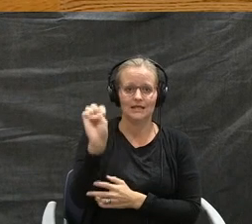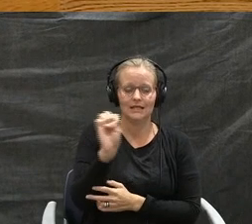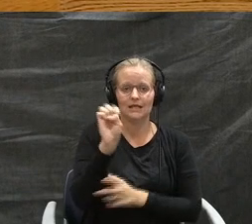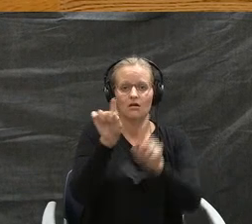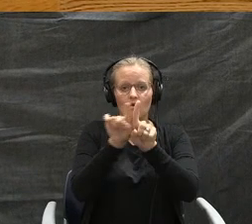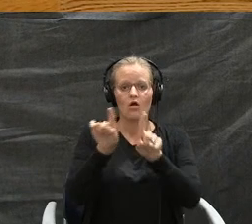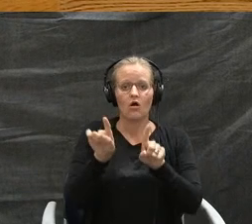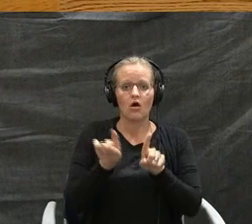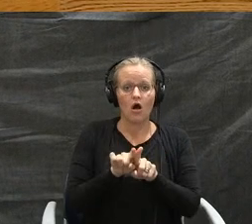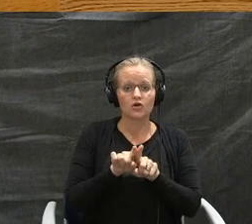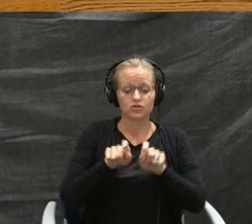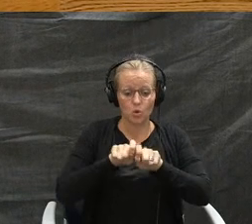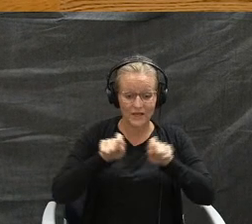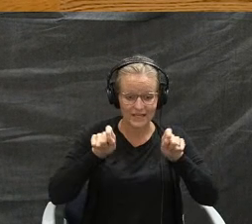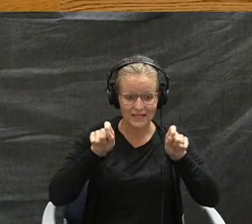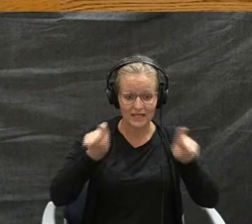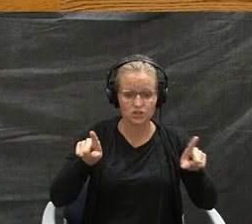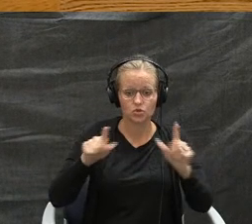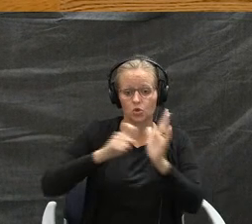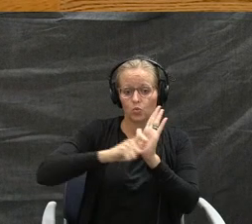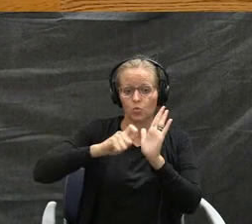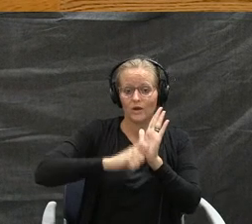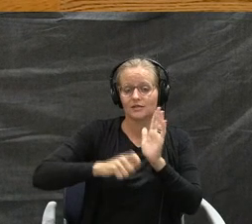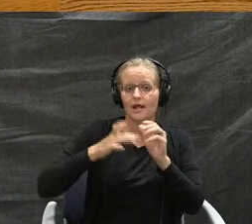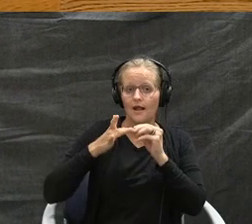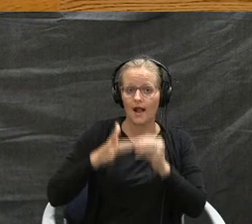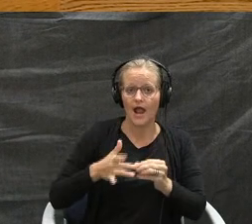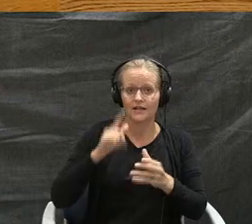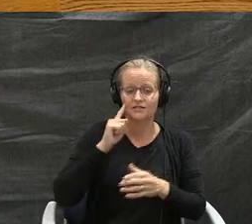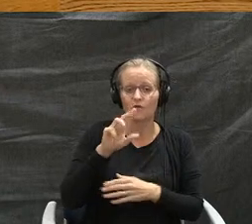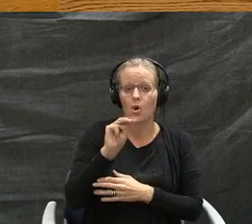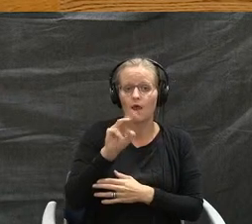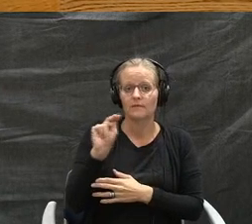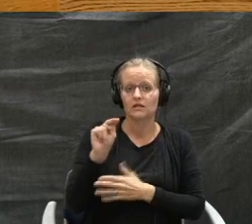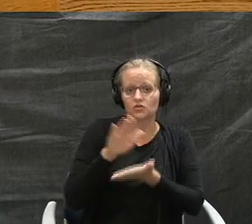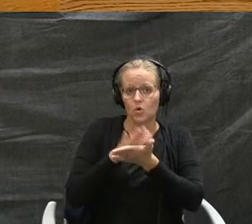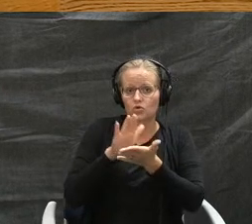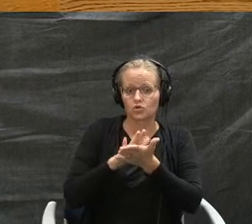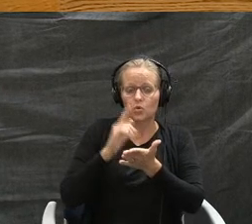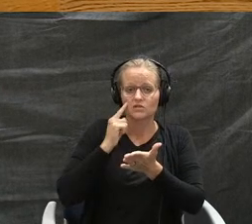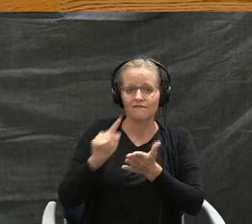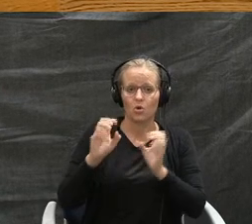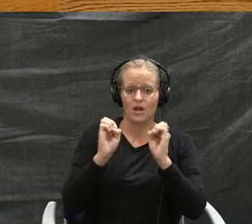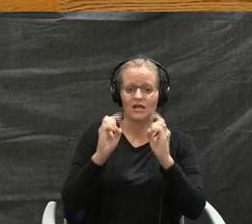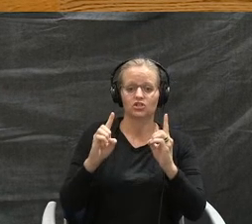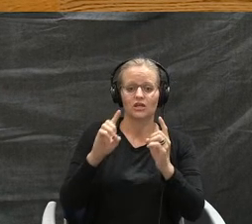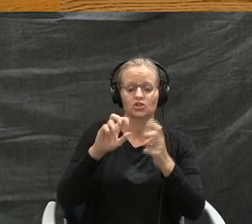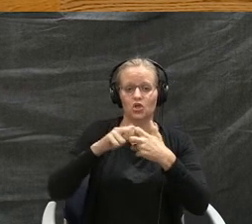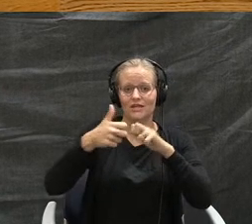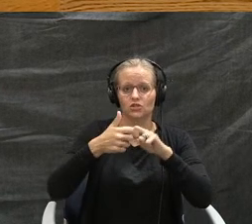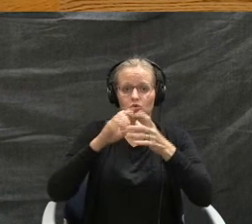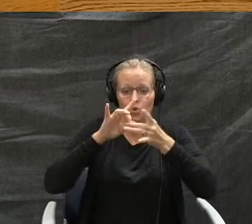continue to issue written guidance for Minnesota schools. An educational. Issues related to COVID-19 and. Whereas the